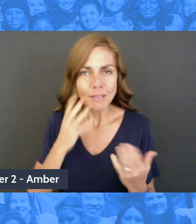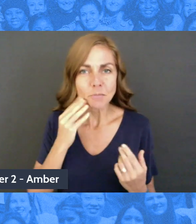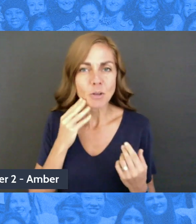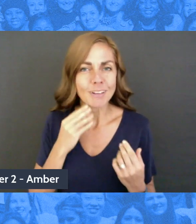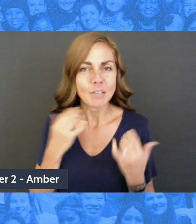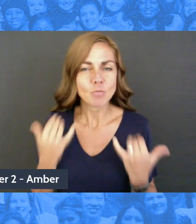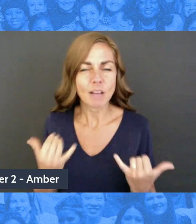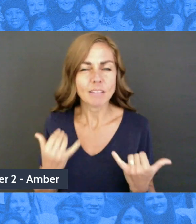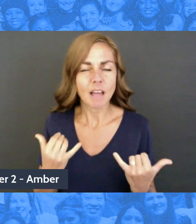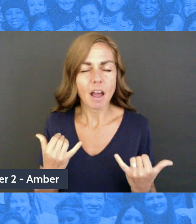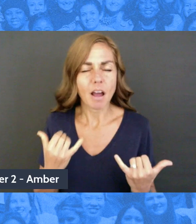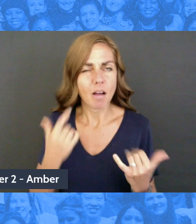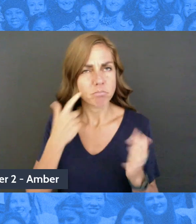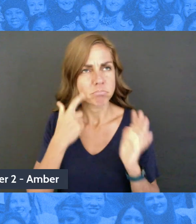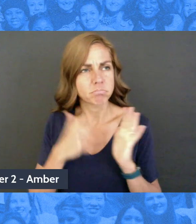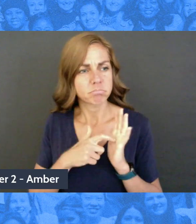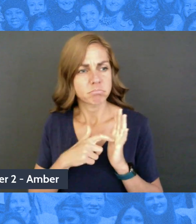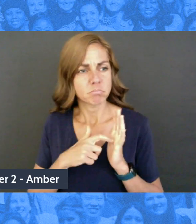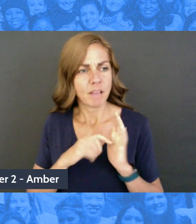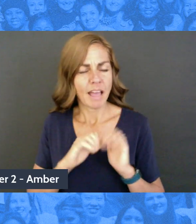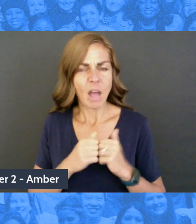Take note of how that feels.